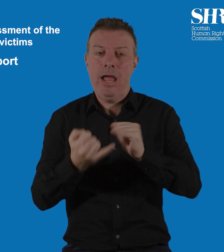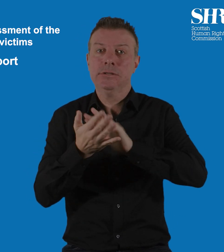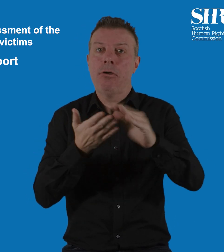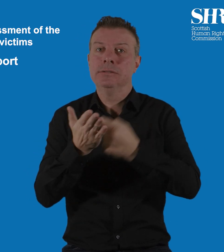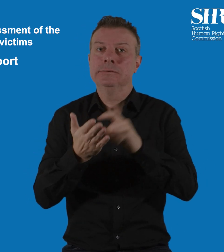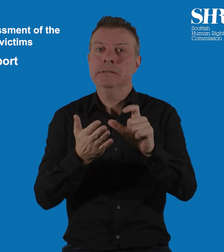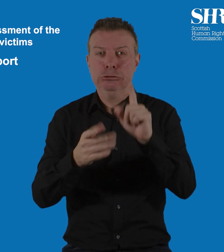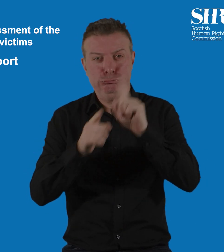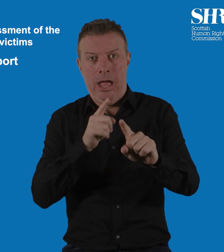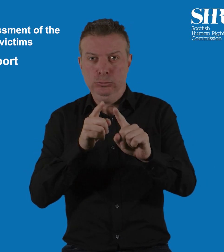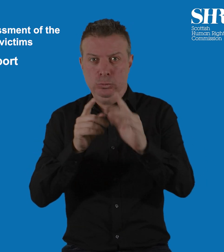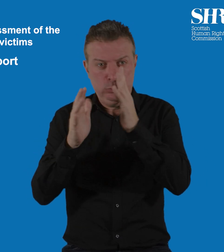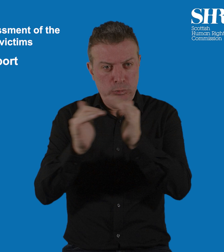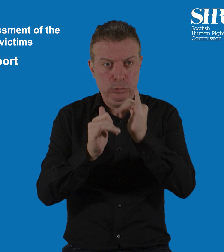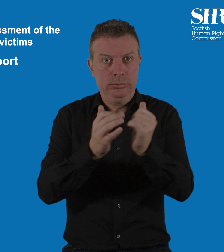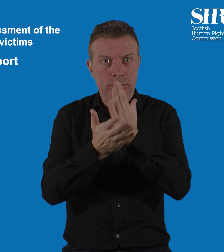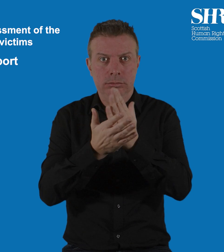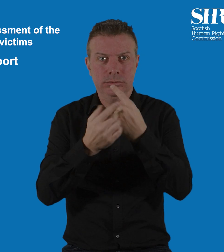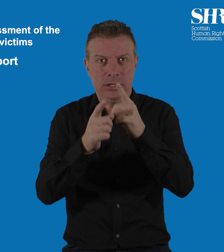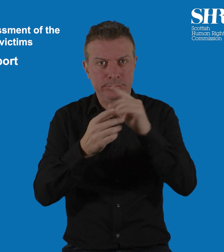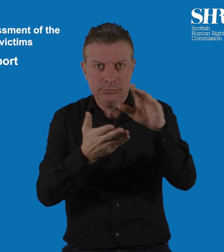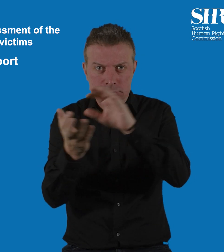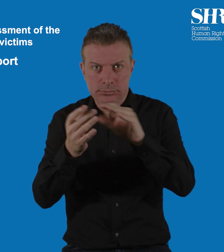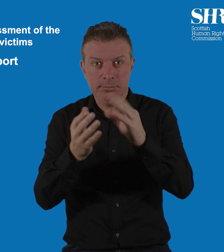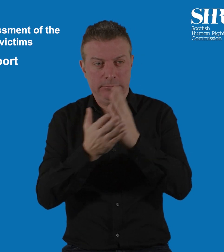The SHRC tried to verify statements,